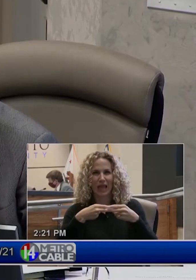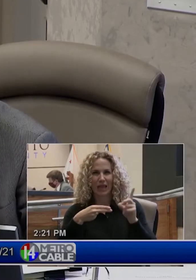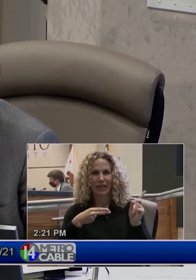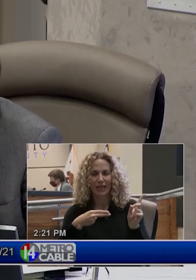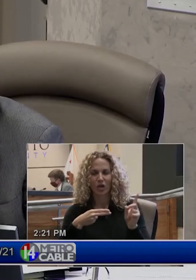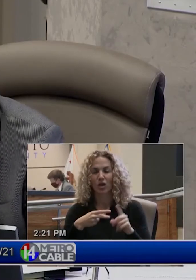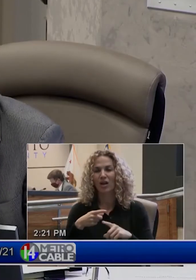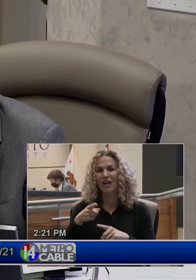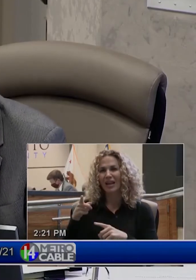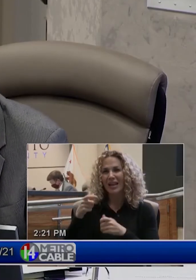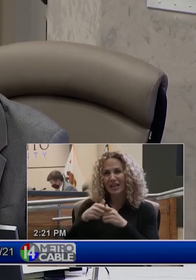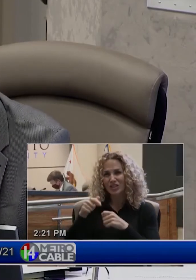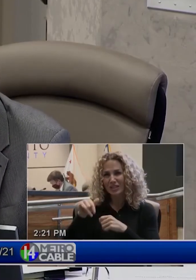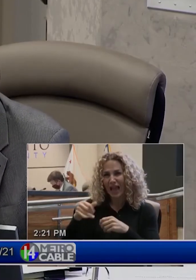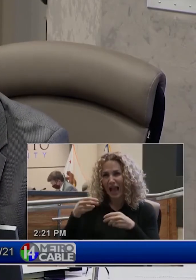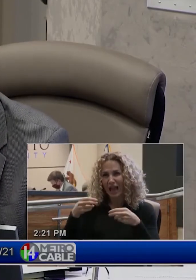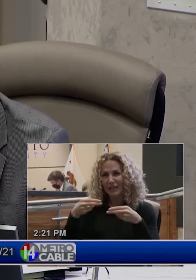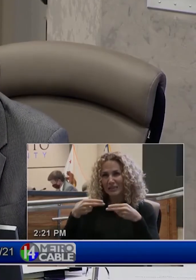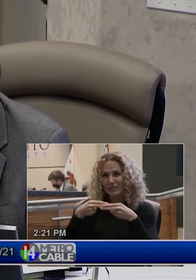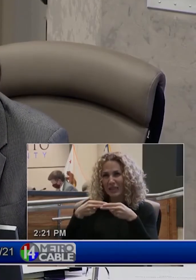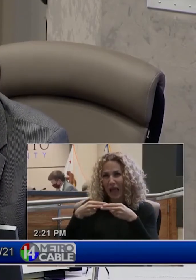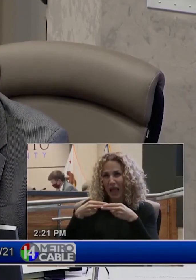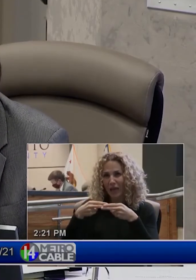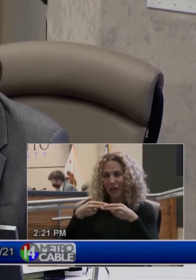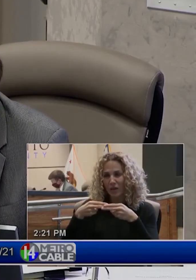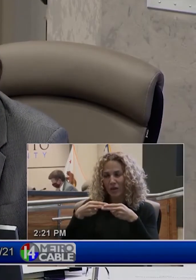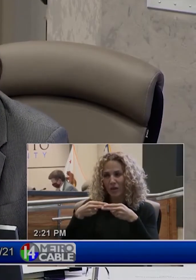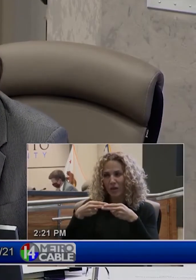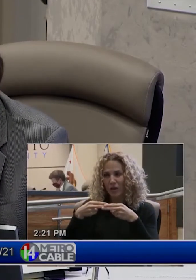SUPERVISOR NOTTOLI HAD A QUESTION. QUESTION. >>. . >> THERE IS A OVERLAY WHAT SAYS